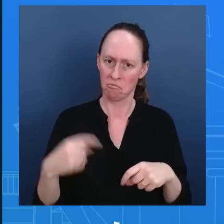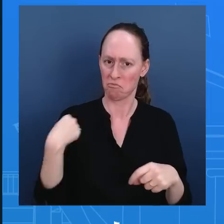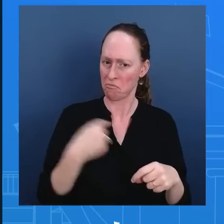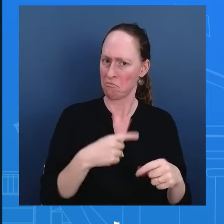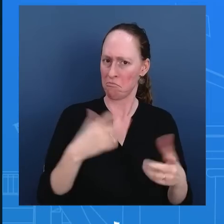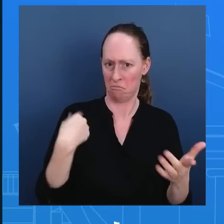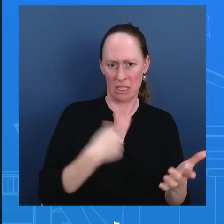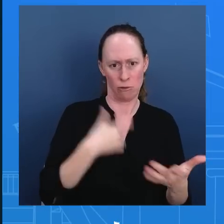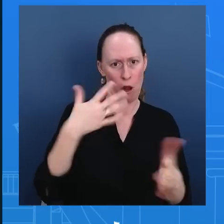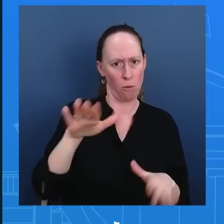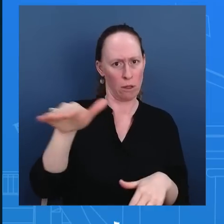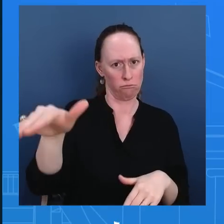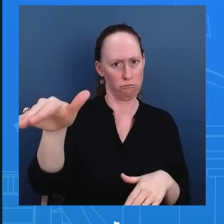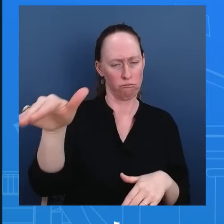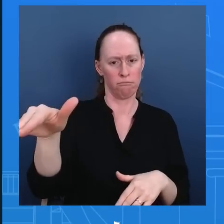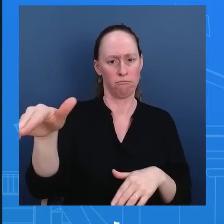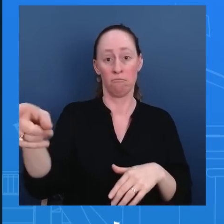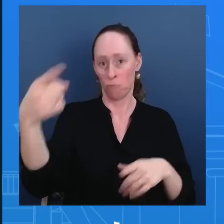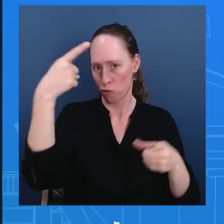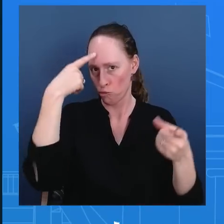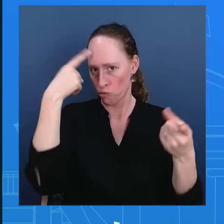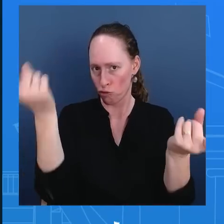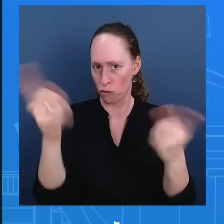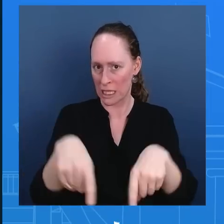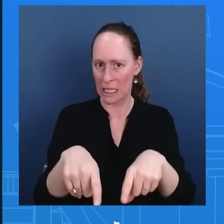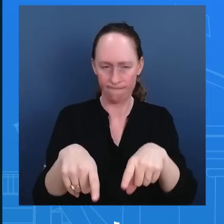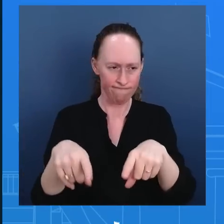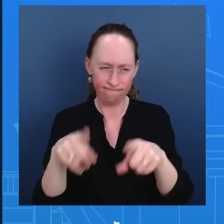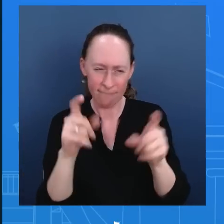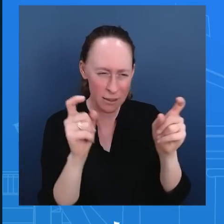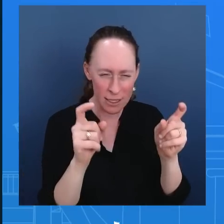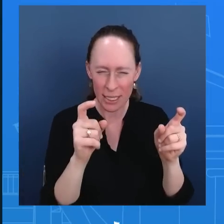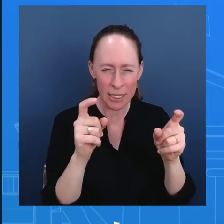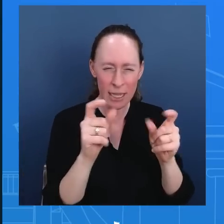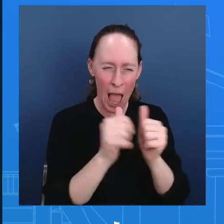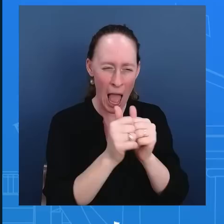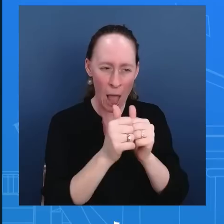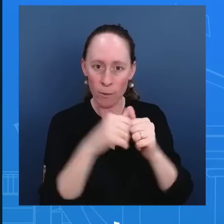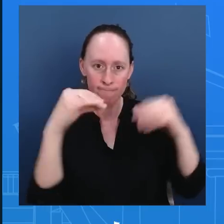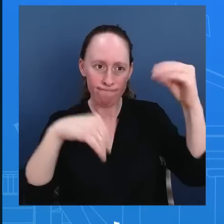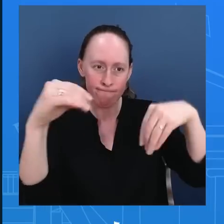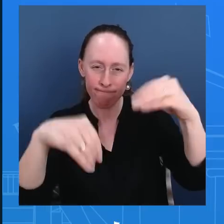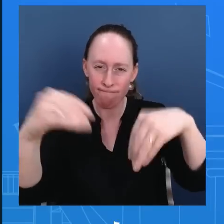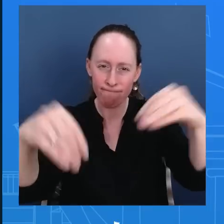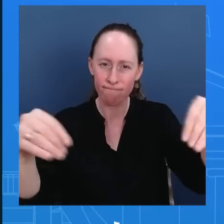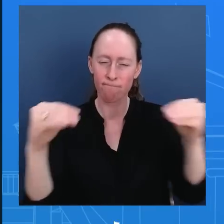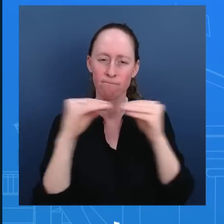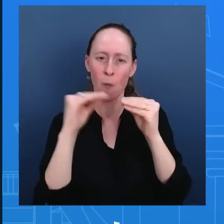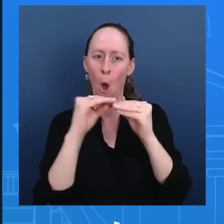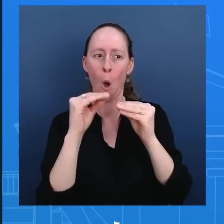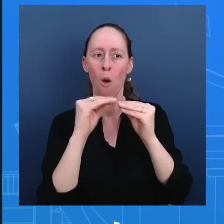has made some changes -- enhancing, certainly, the -- the protection of the former president.